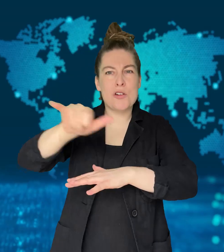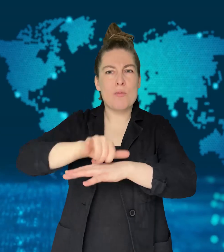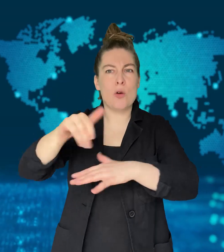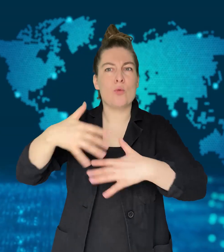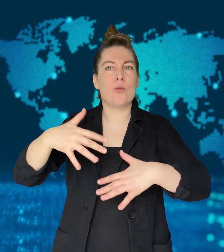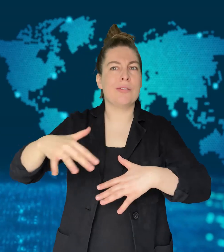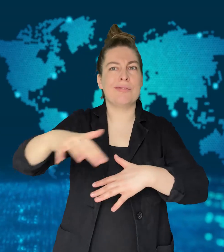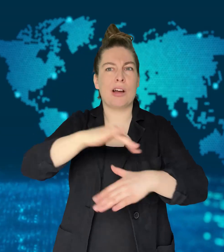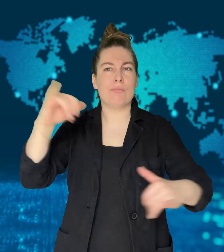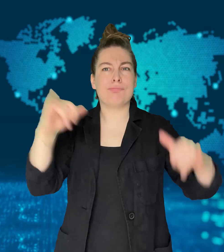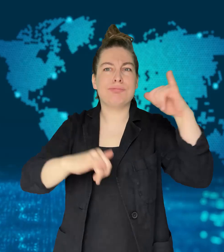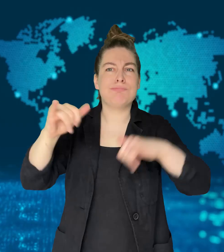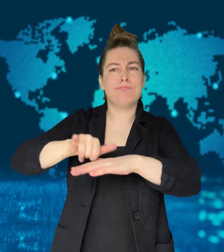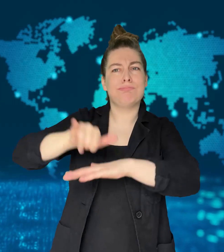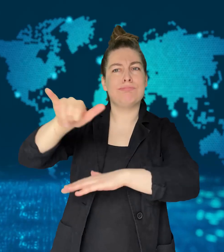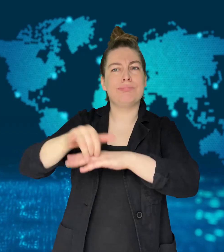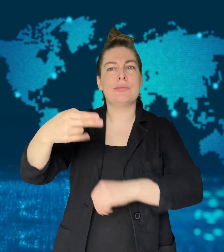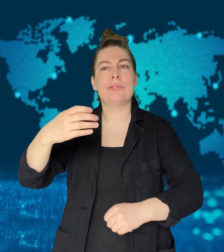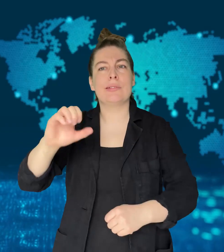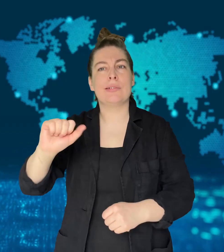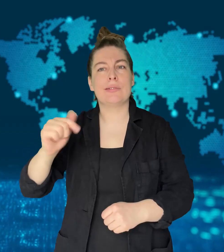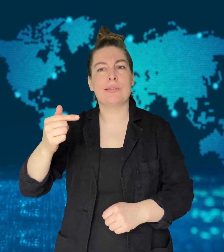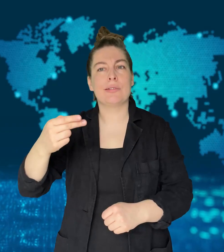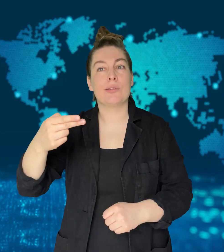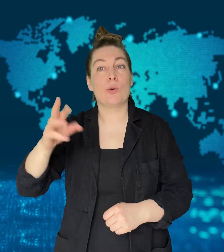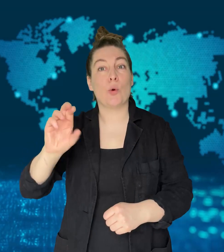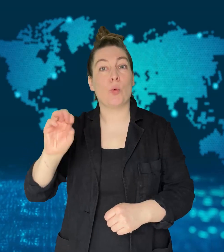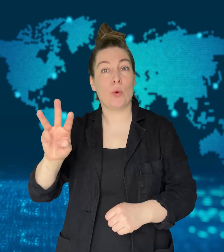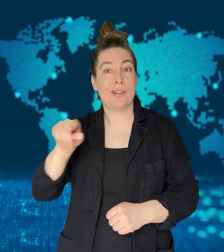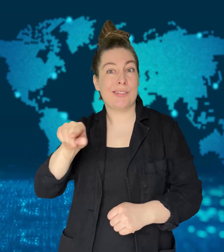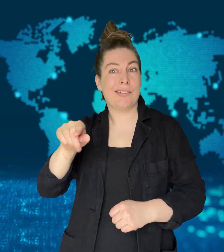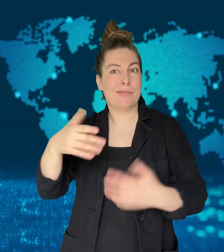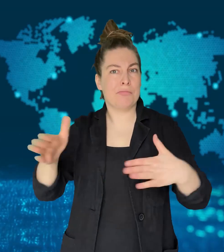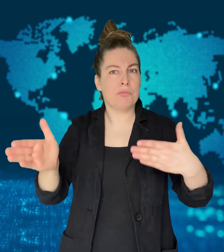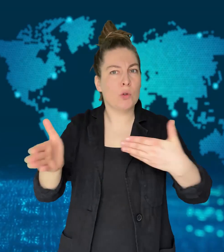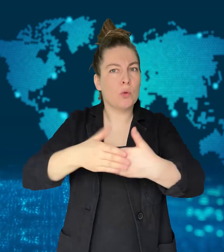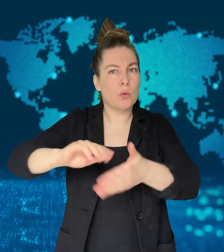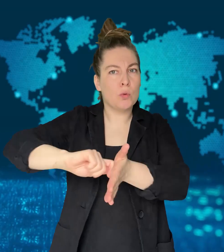ordered an investigation into the Heathrow Airport's shutdown.